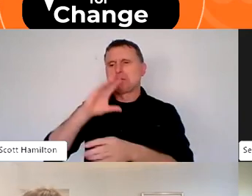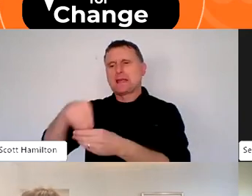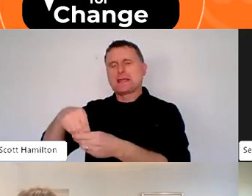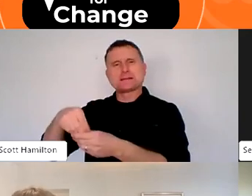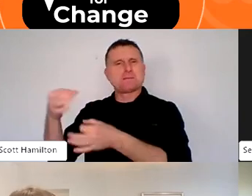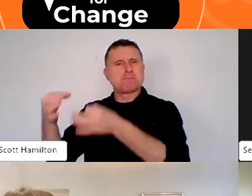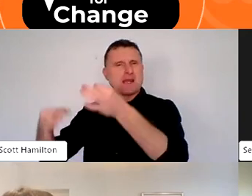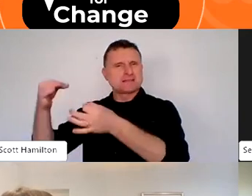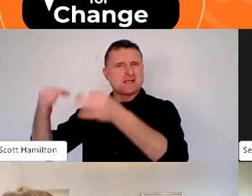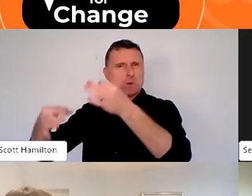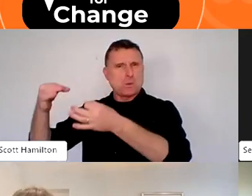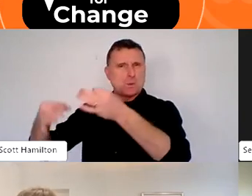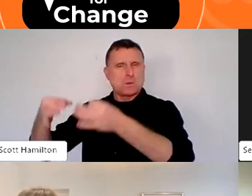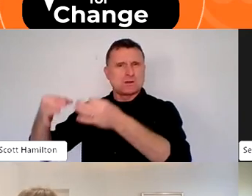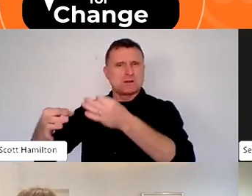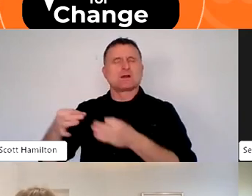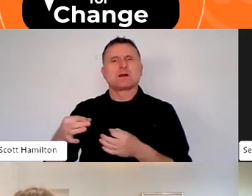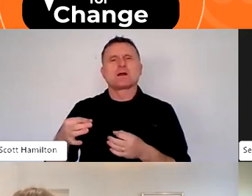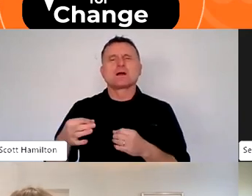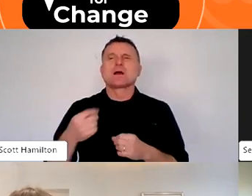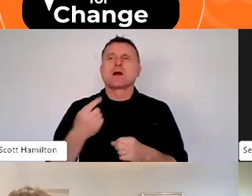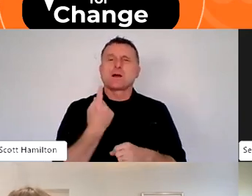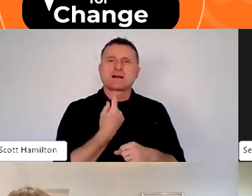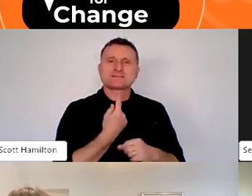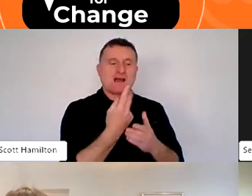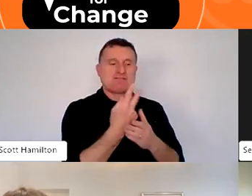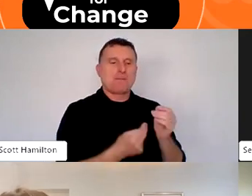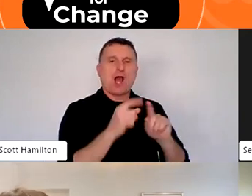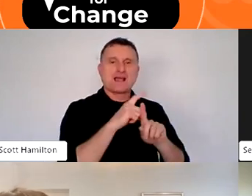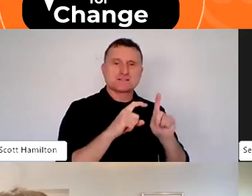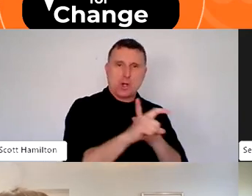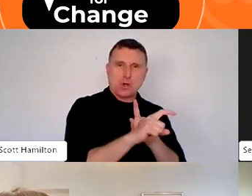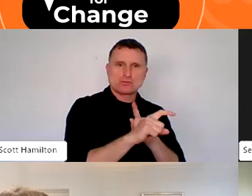part of a bicultural and inclusive working group that worked on the